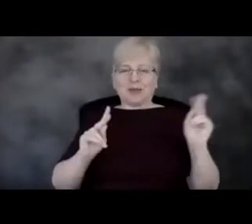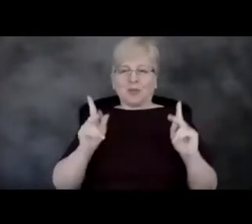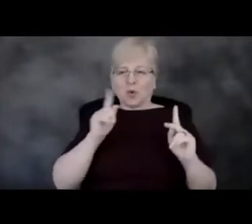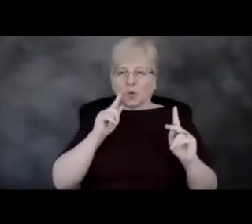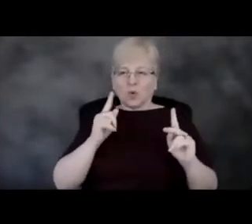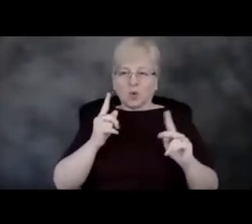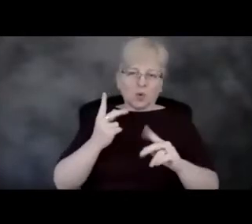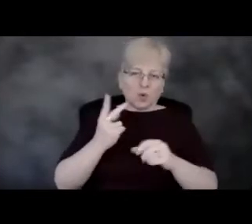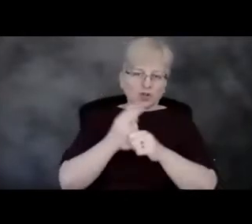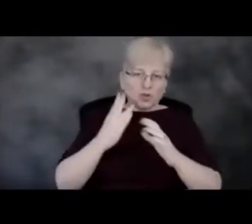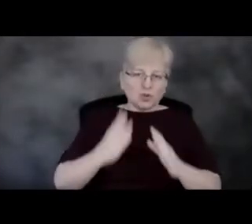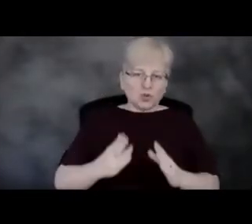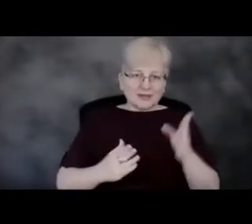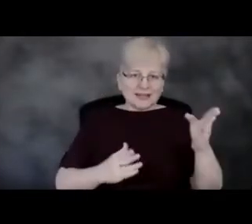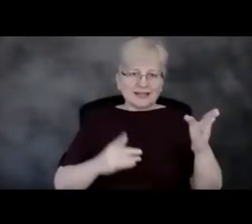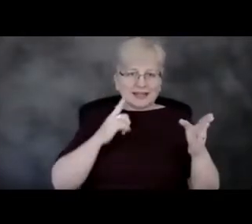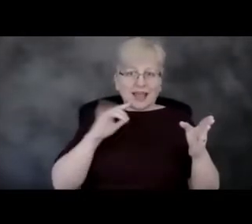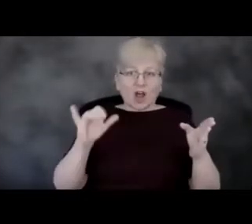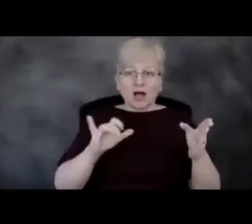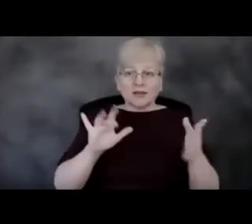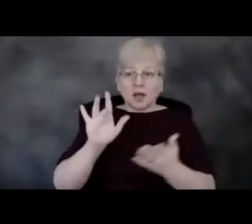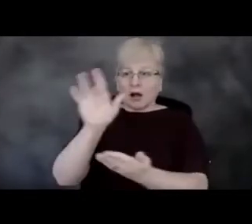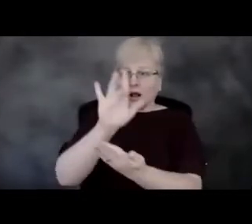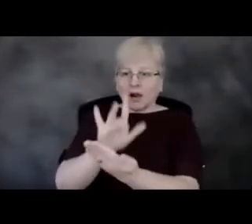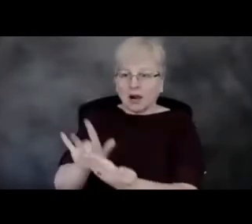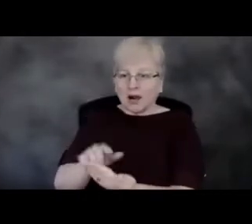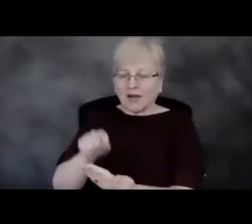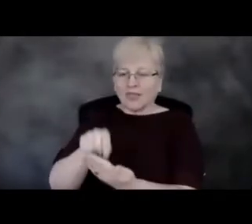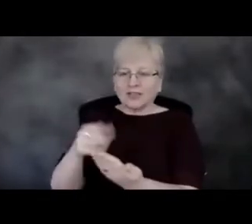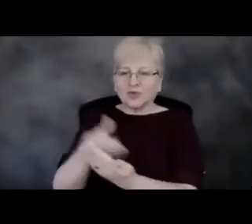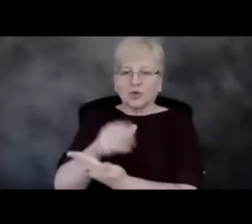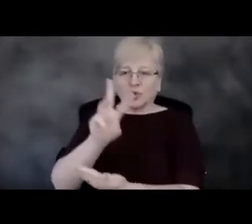16:55:10 this site, also. And then go back to your presentation.